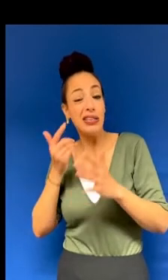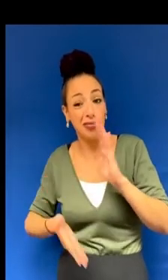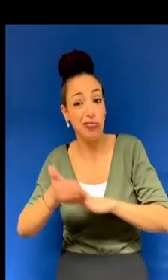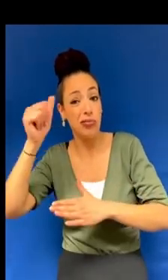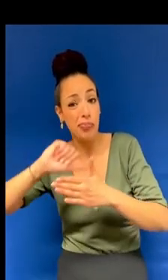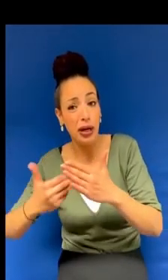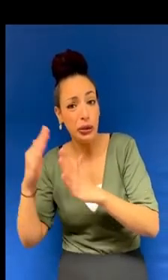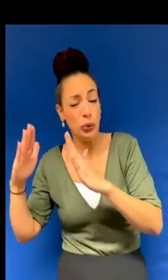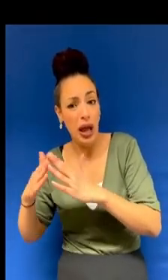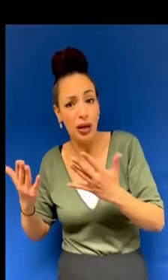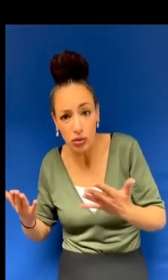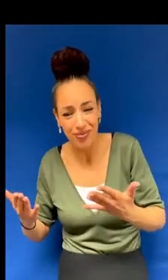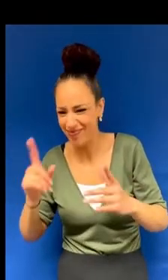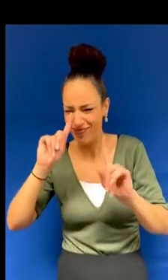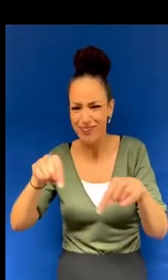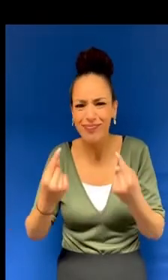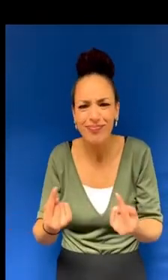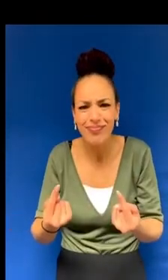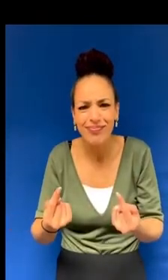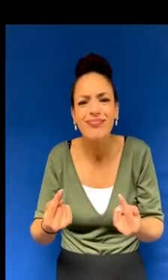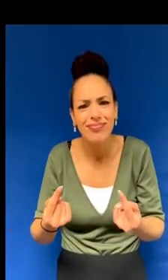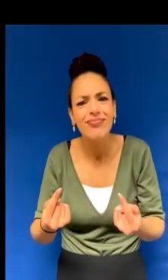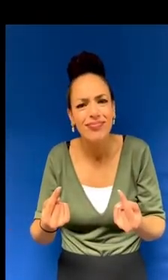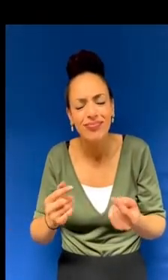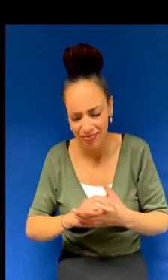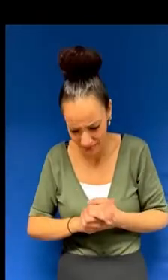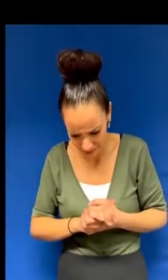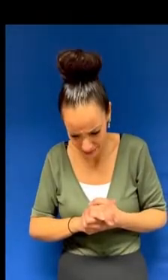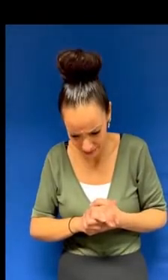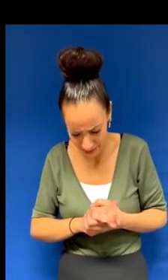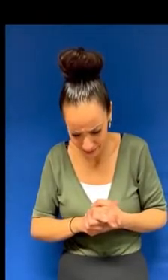on us. "Oh it's because there's like 10 people in one house." But you can't do anything about that.